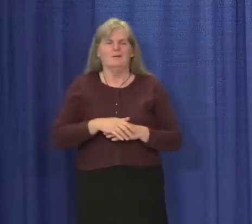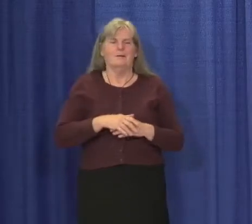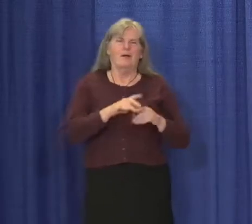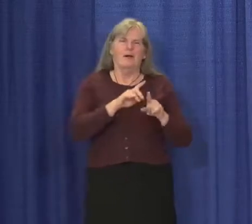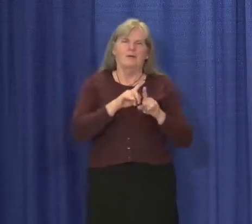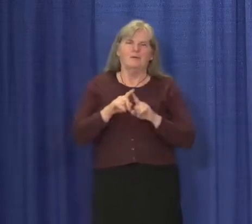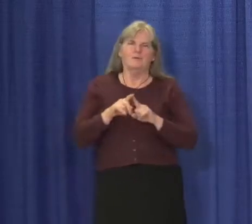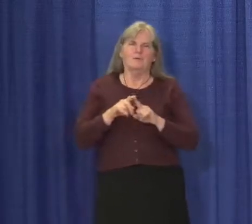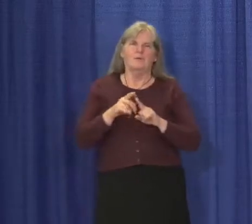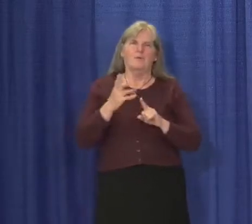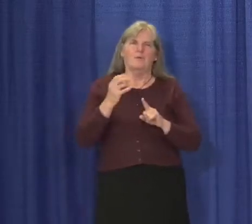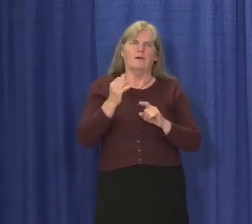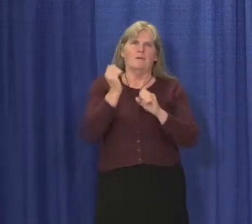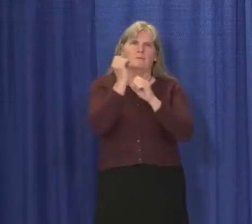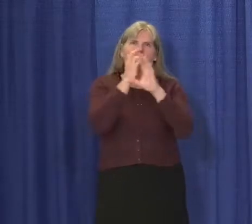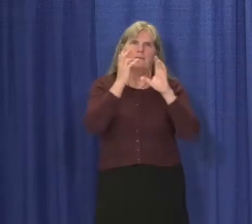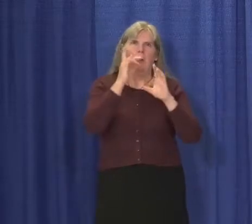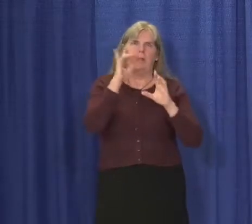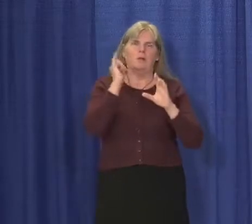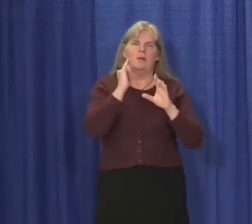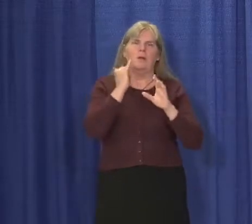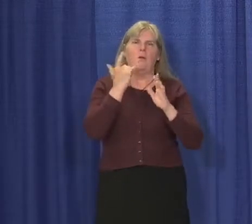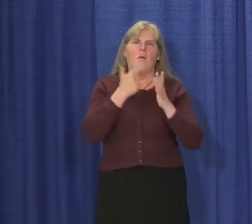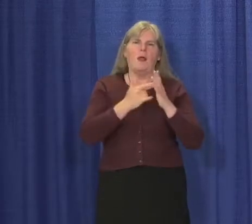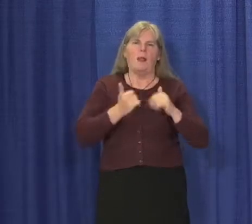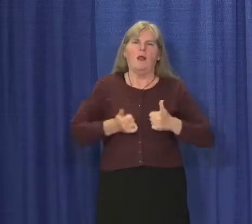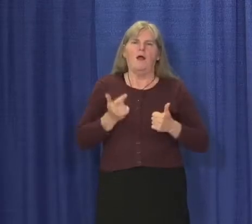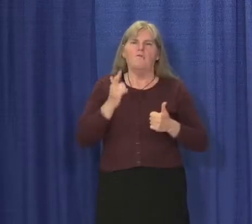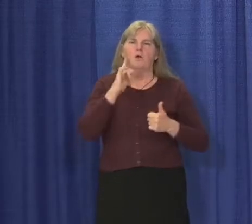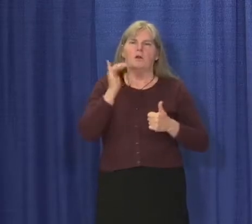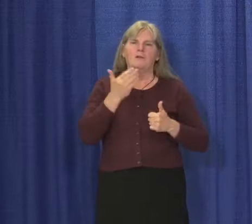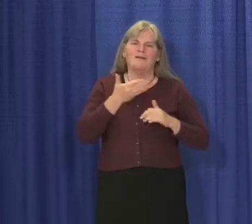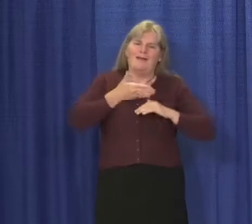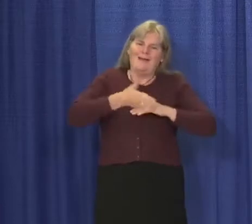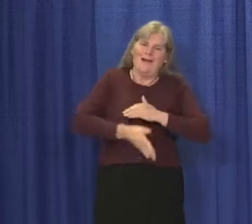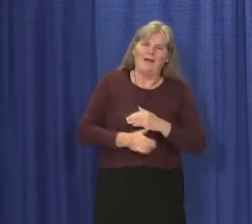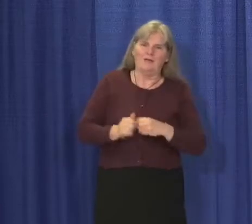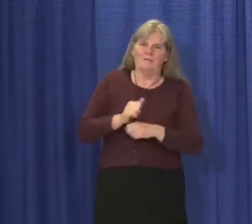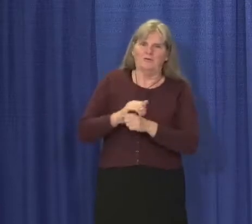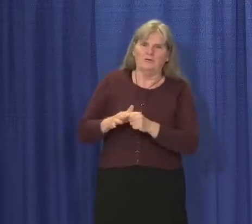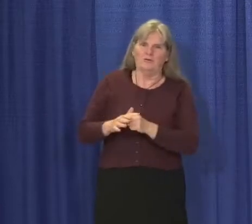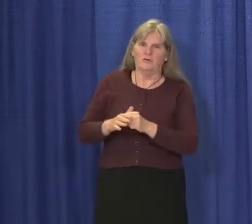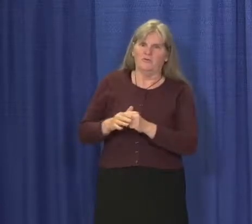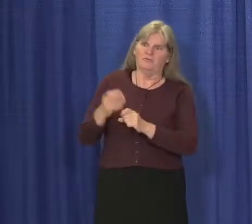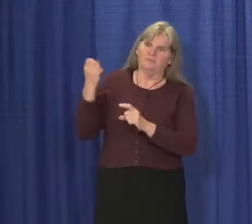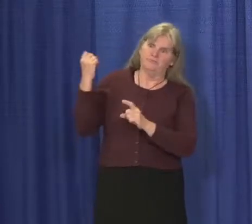life after the emergency.